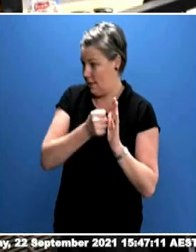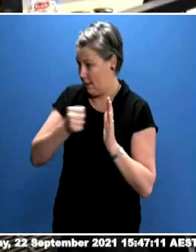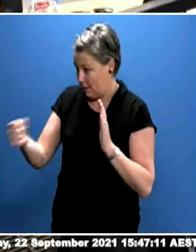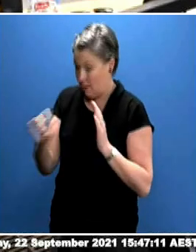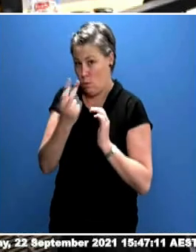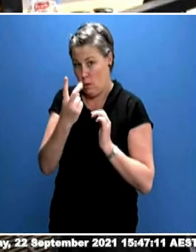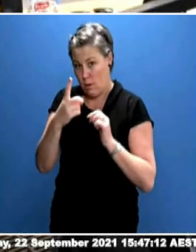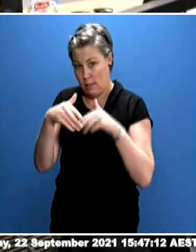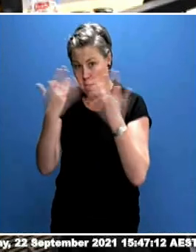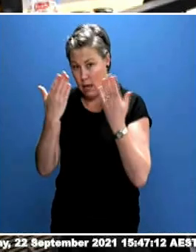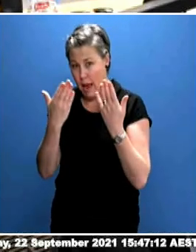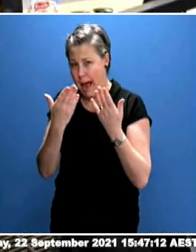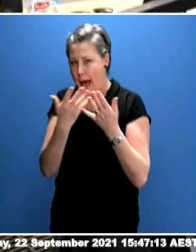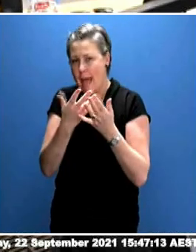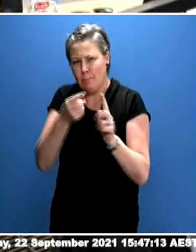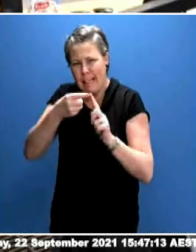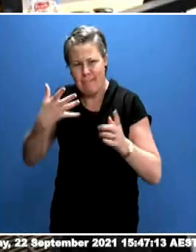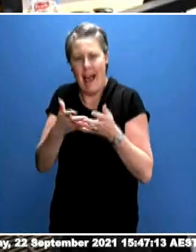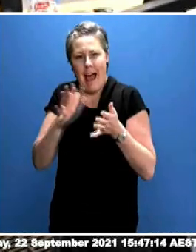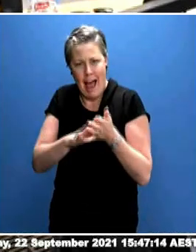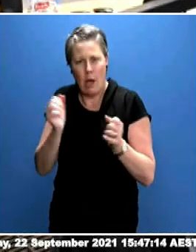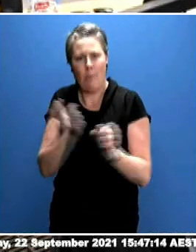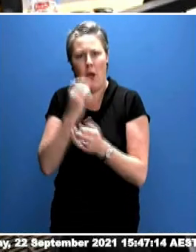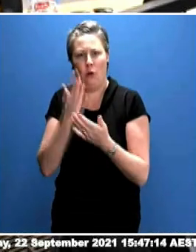that they have contact with their family or other significant kin?